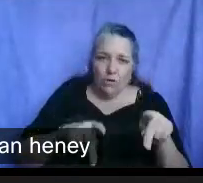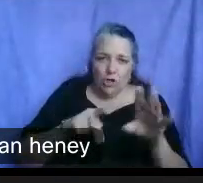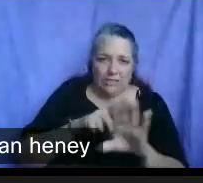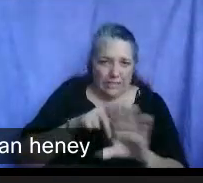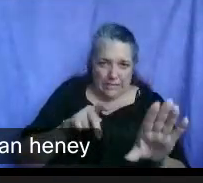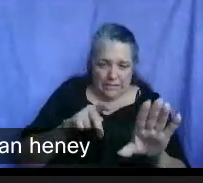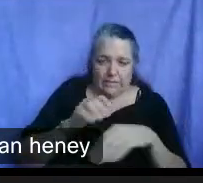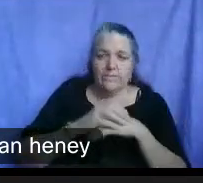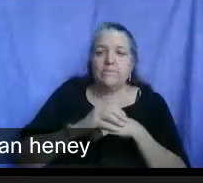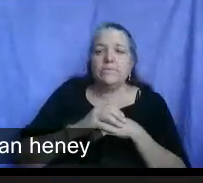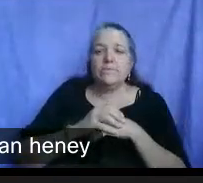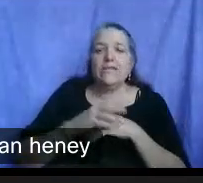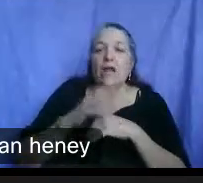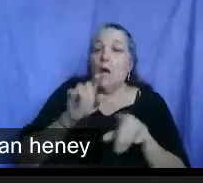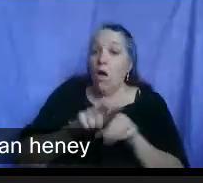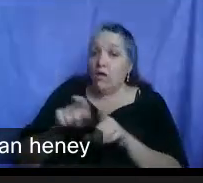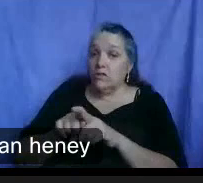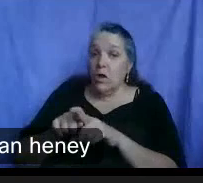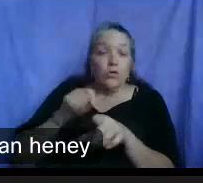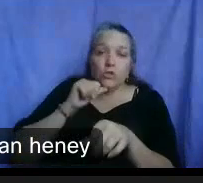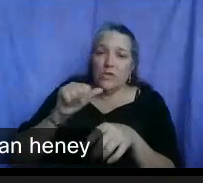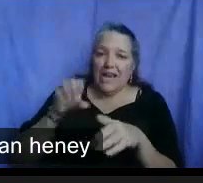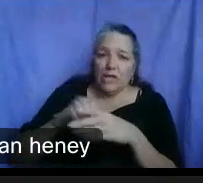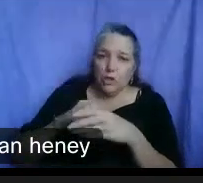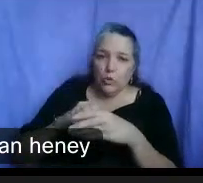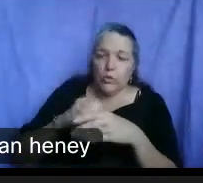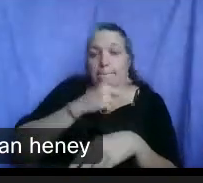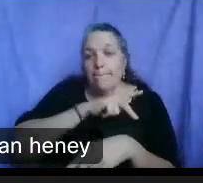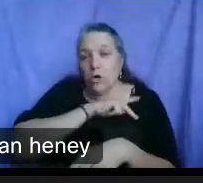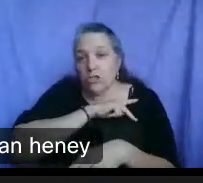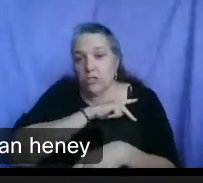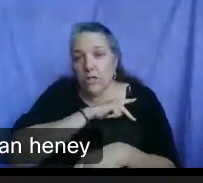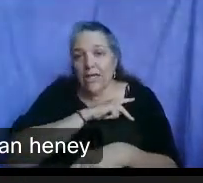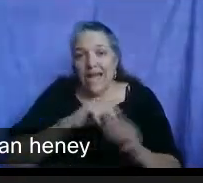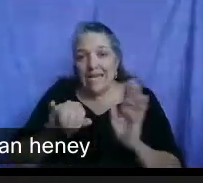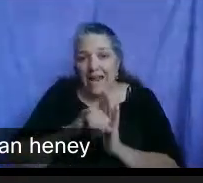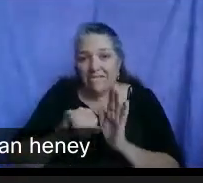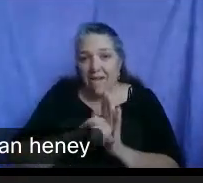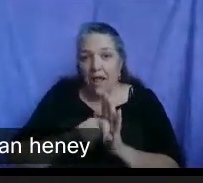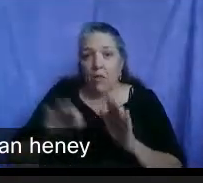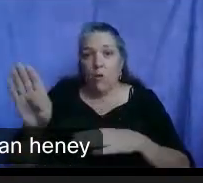we ask that you do not include any personal or business-identifiable information with your